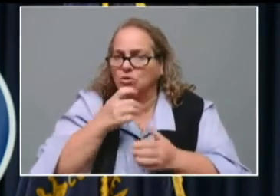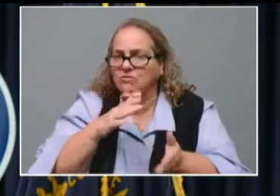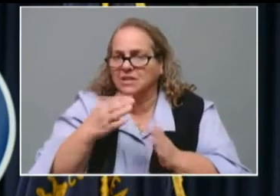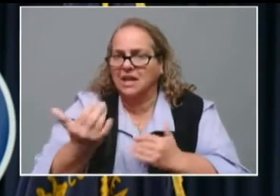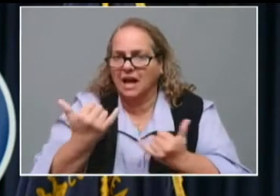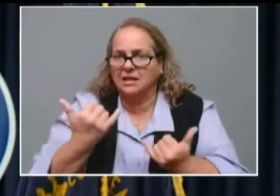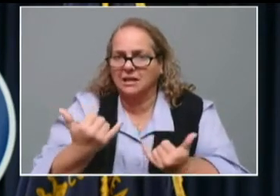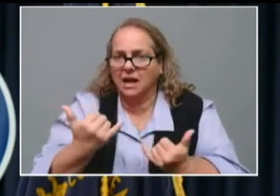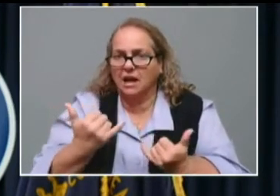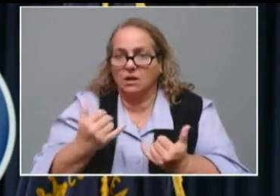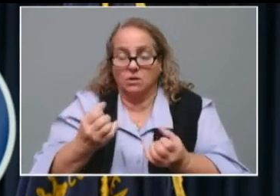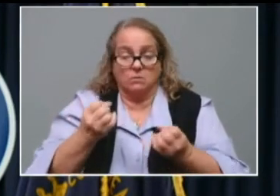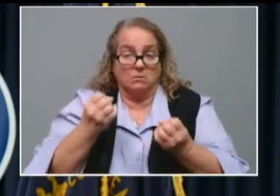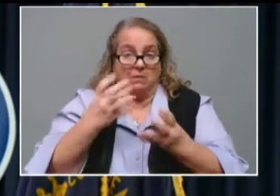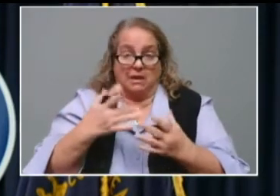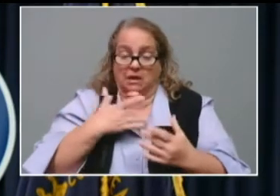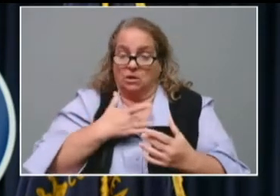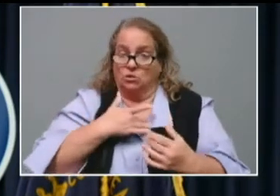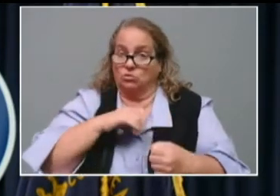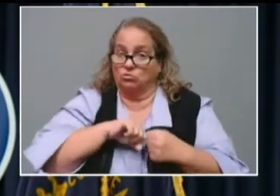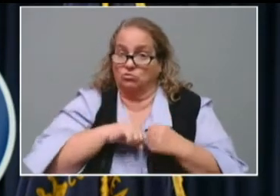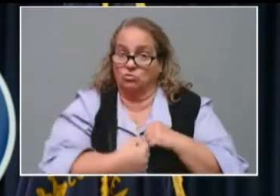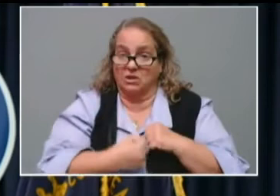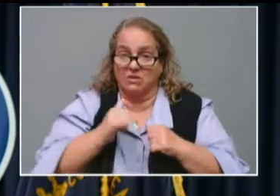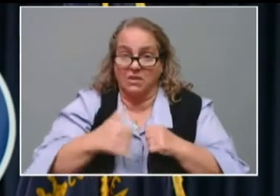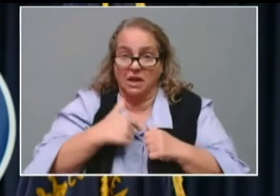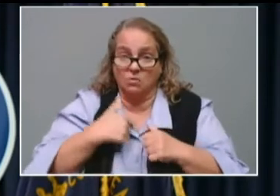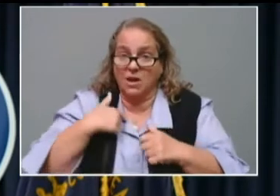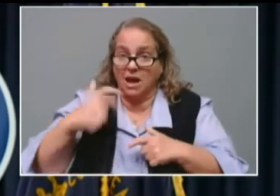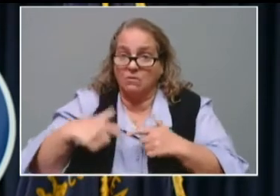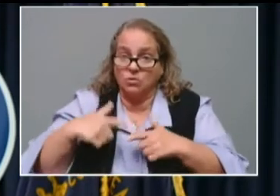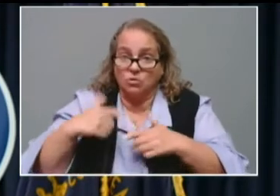that we're going to have to process that. I think many of us and I don't